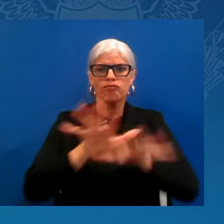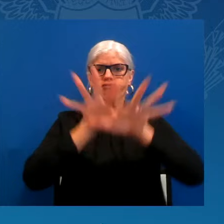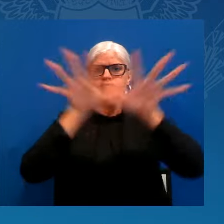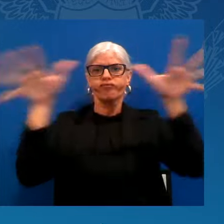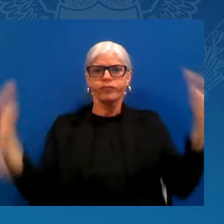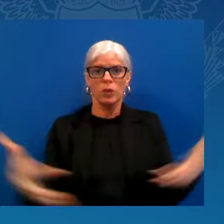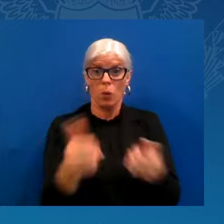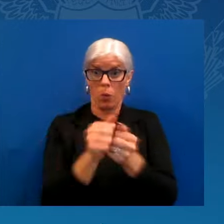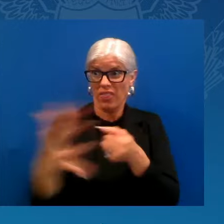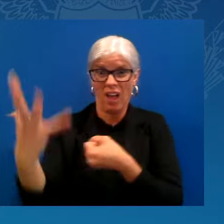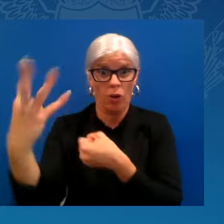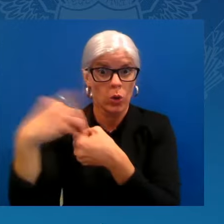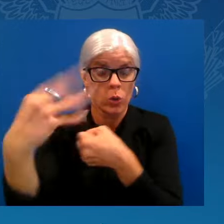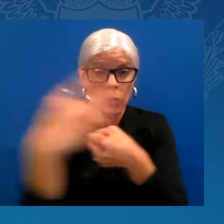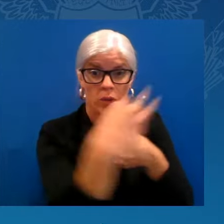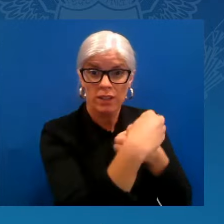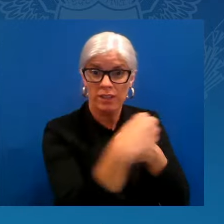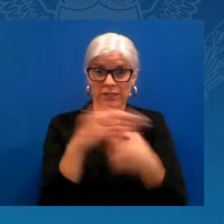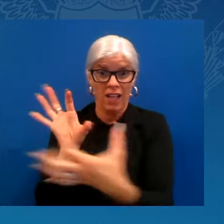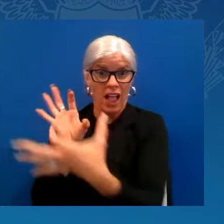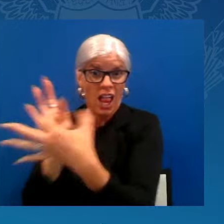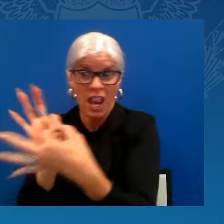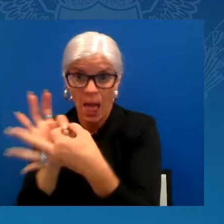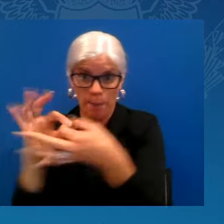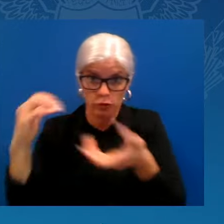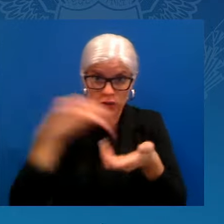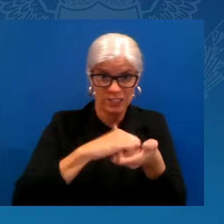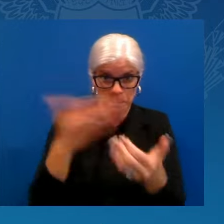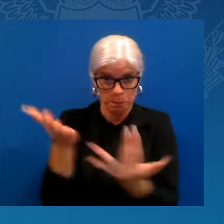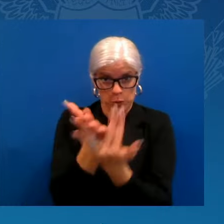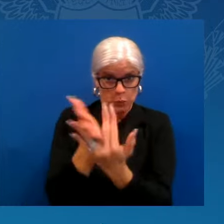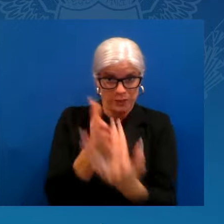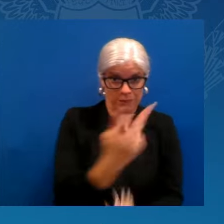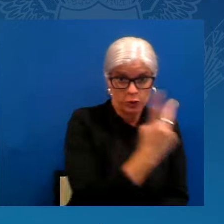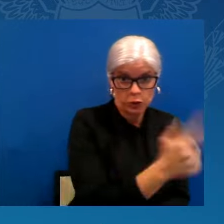The ingenuity and creativity that made Israel strong